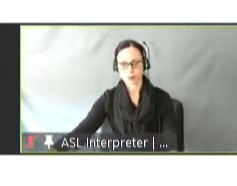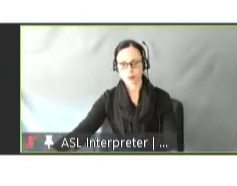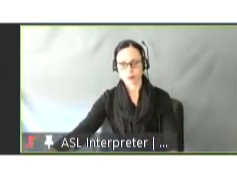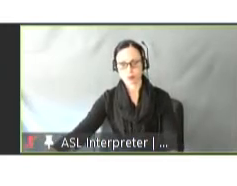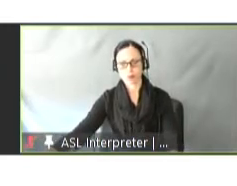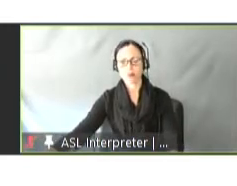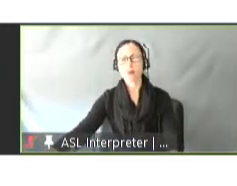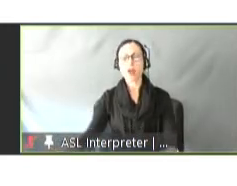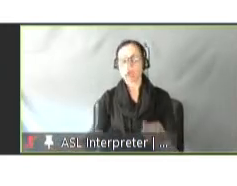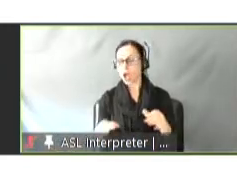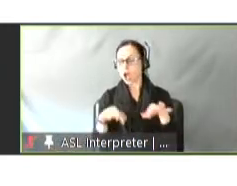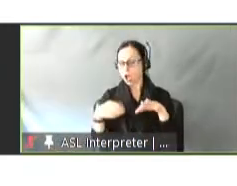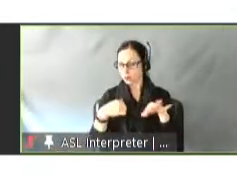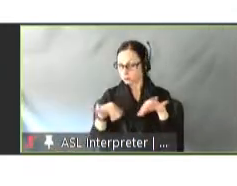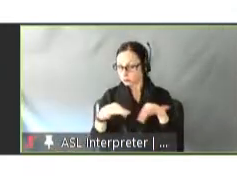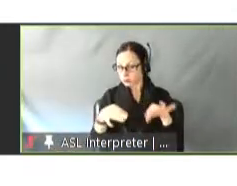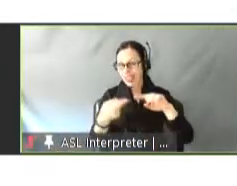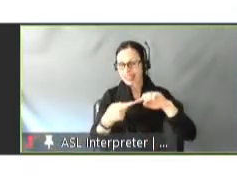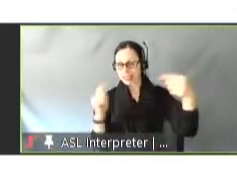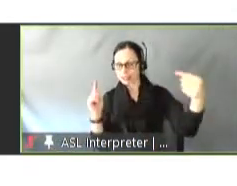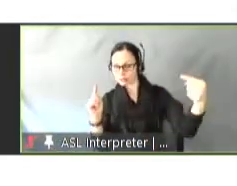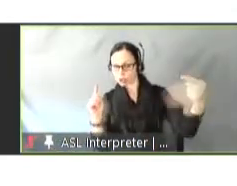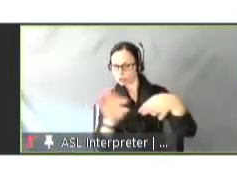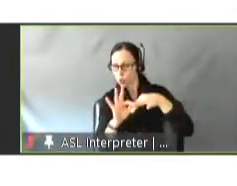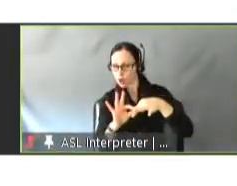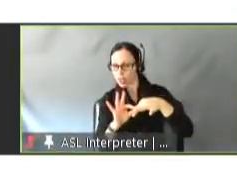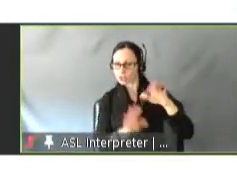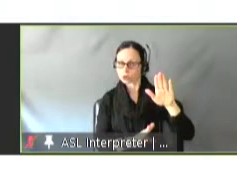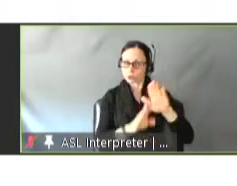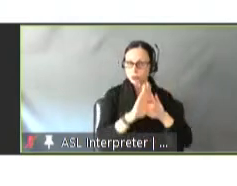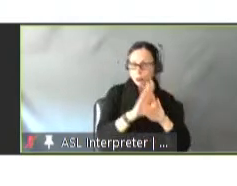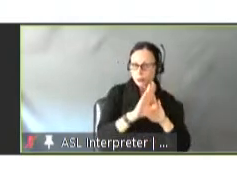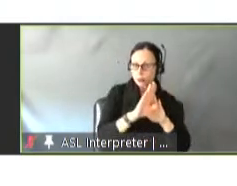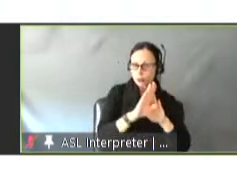that there was this inverse correlation between spike-specific antibody responses and the